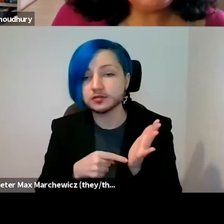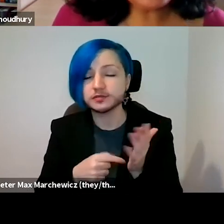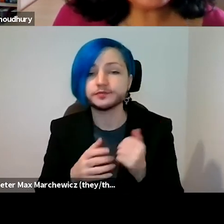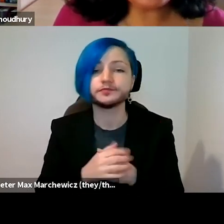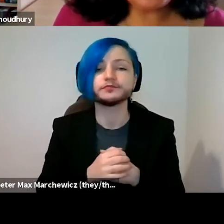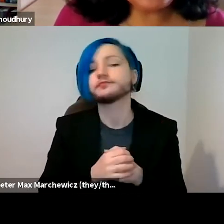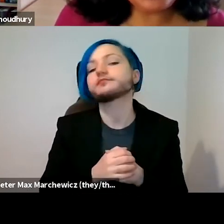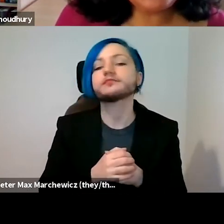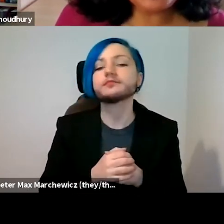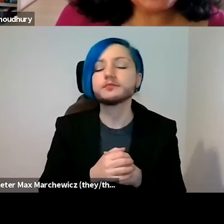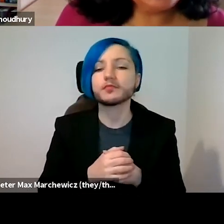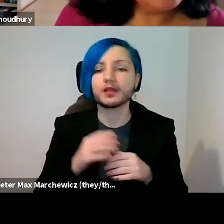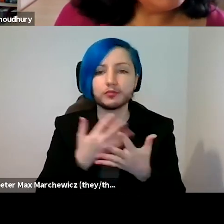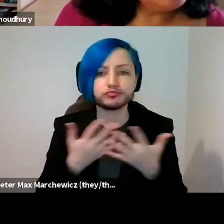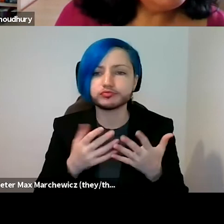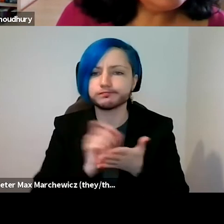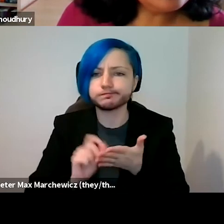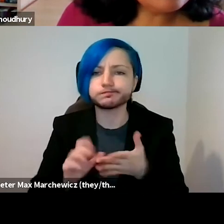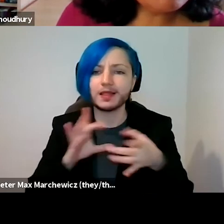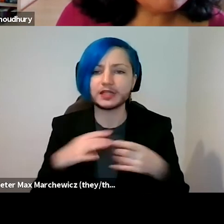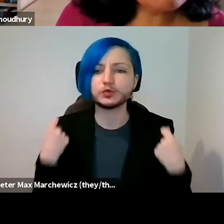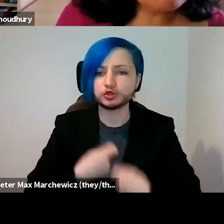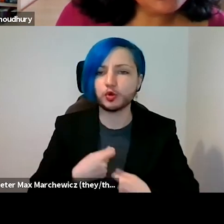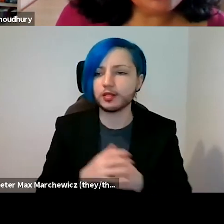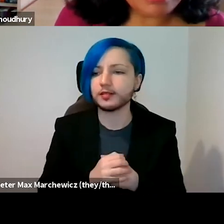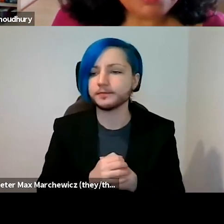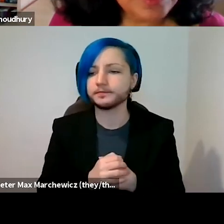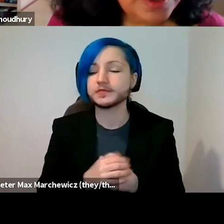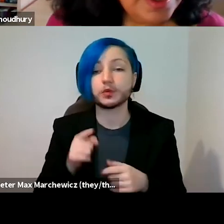There is a Scottish lad in the novel, John Mowbray,